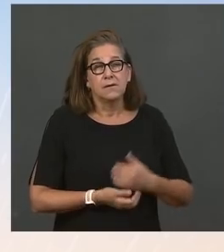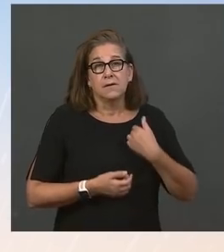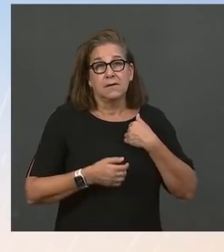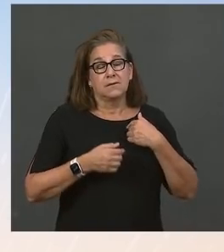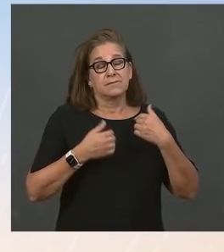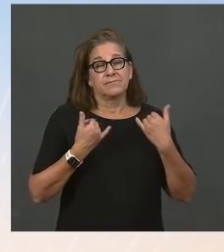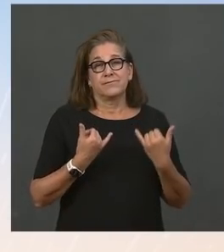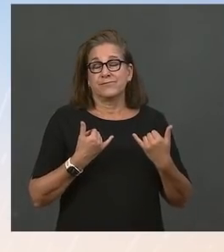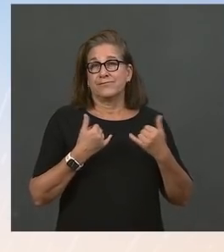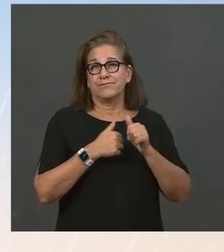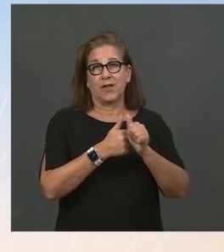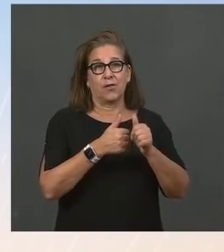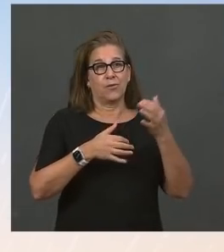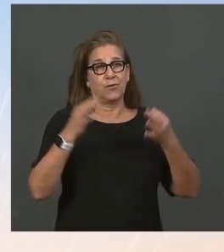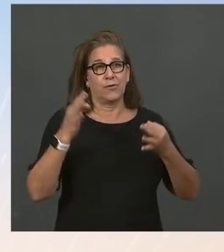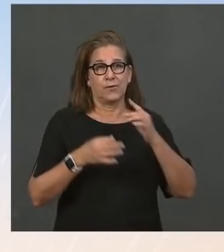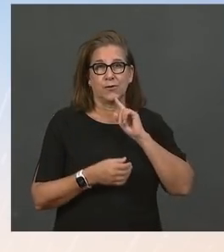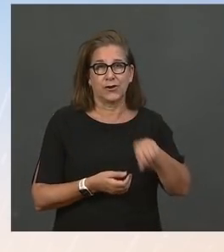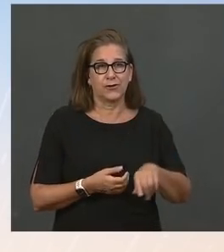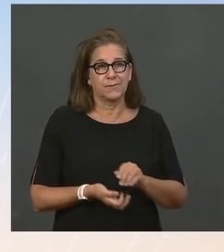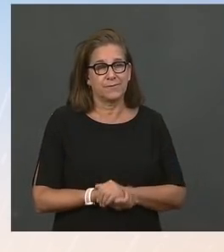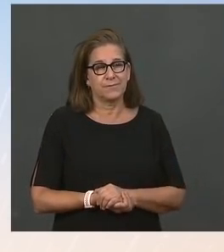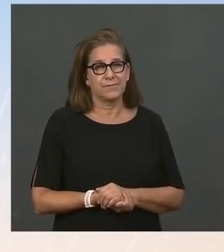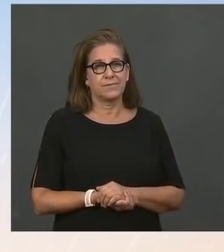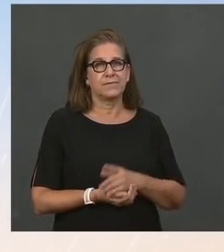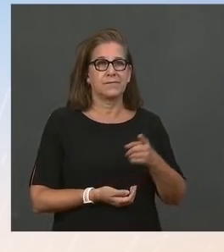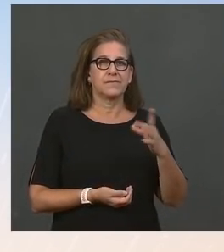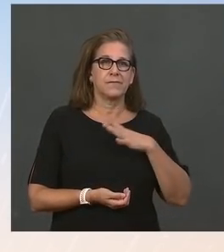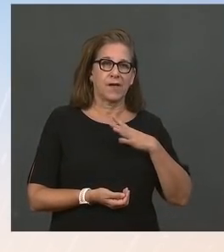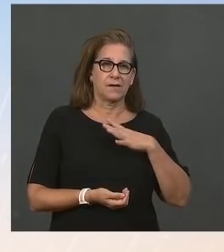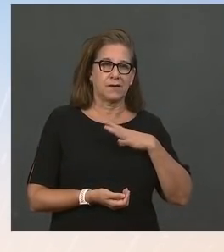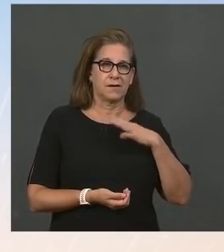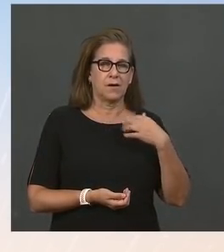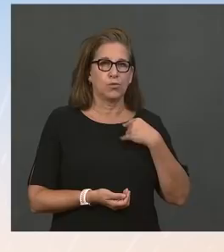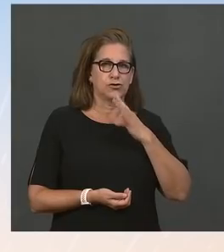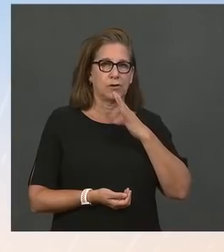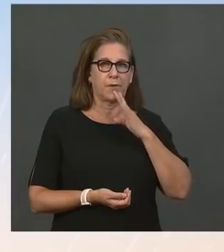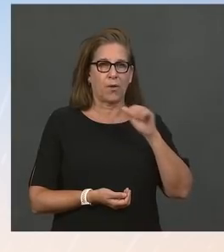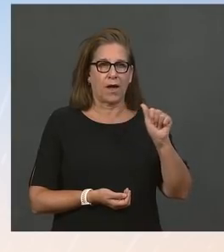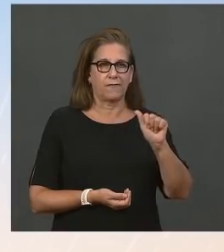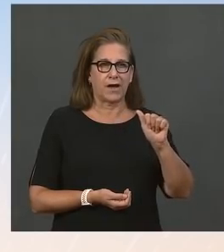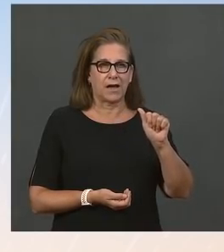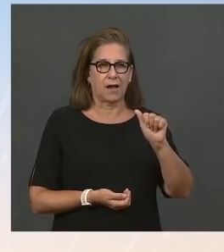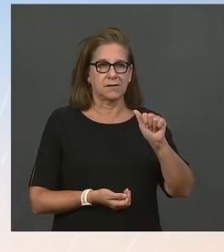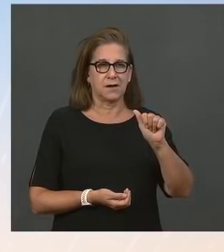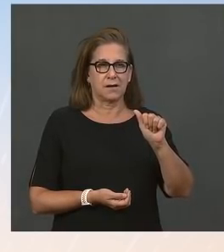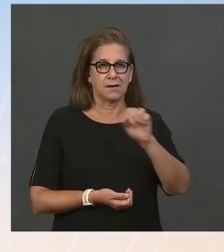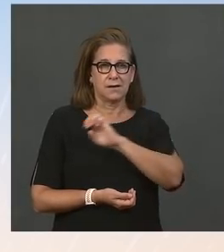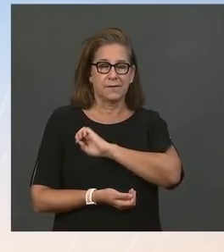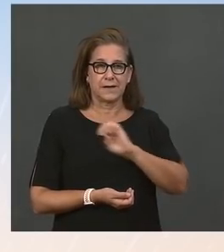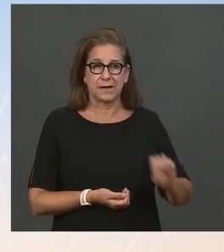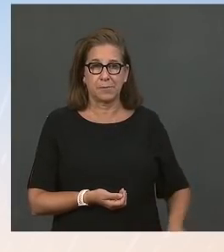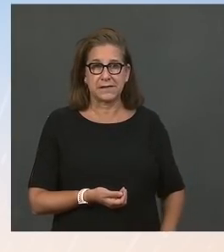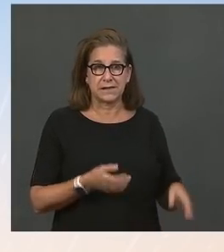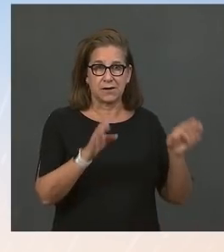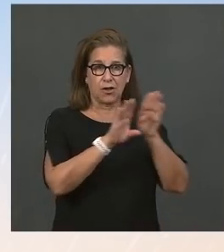Ms. Psaki: Sure. The Press: Just if -- given that the embassy is currently closed right now -- in Kabul, as well -- if you're an Afghan